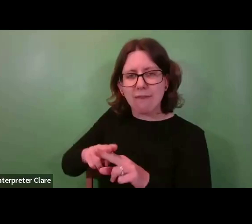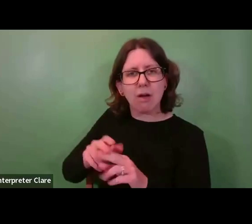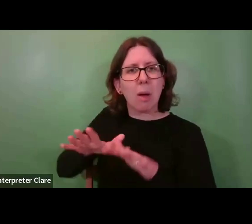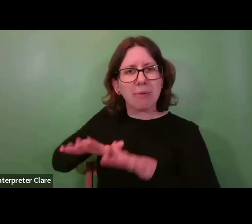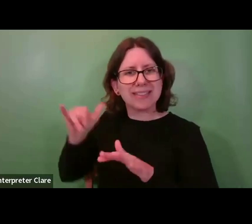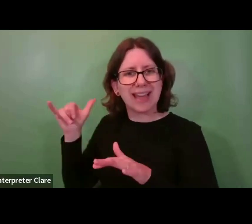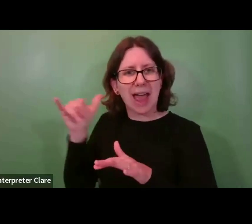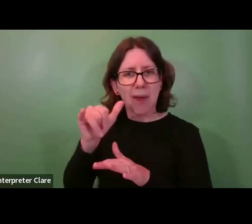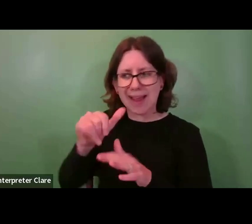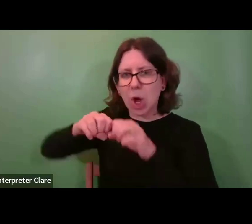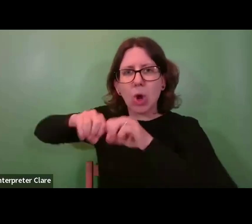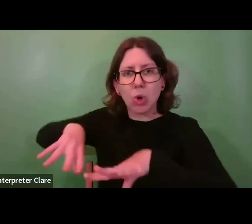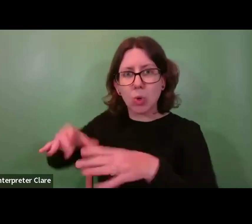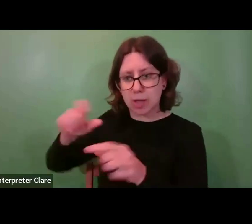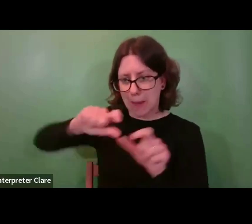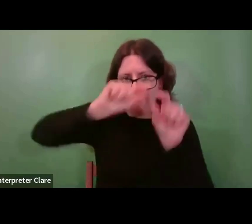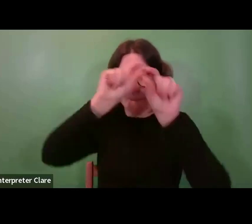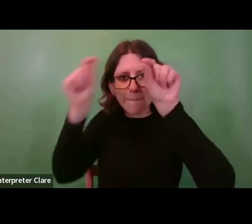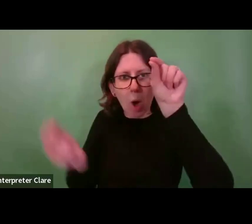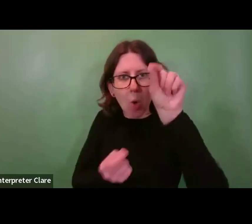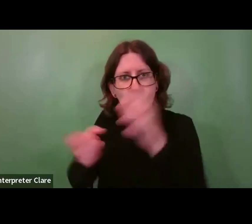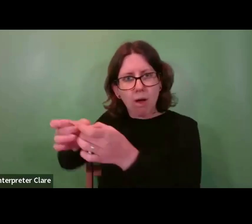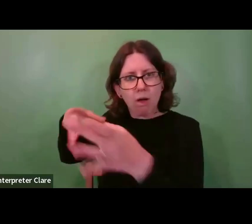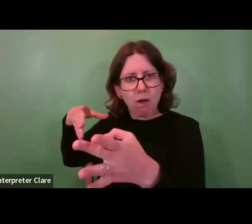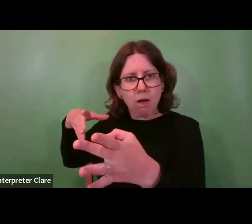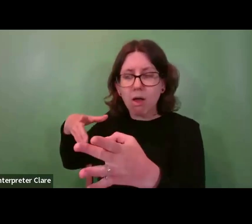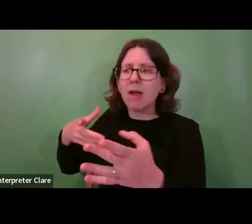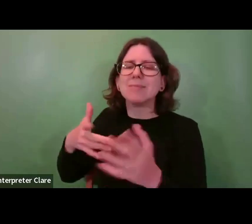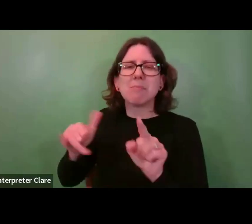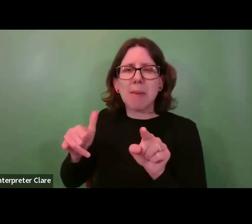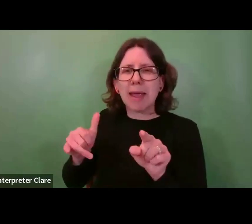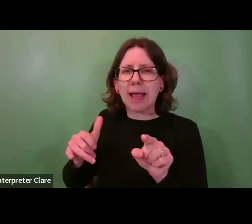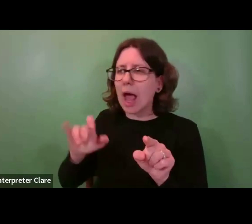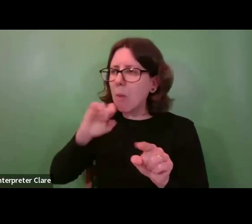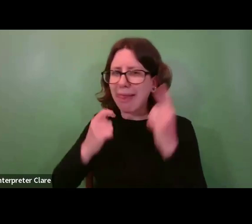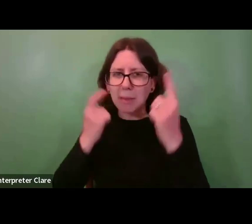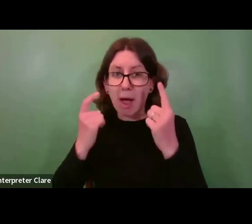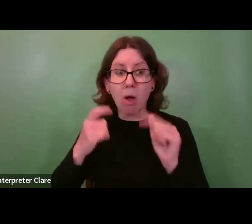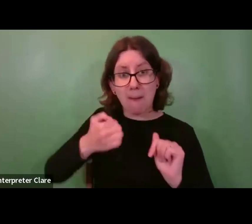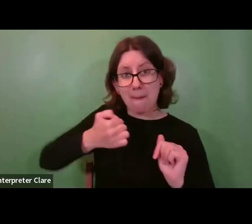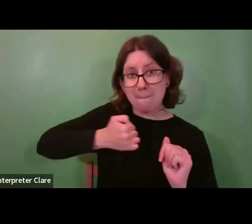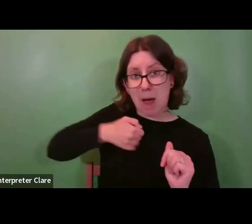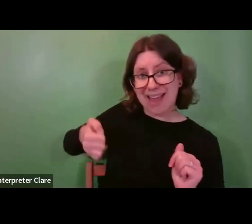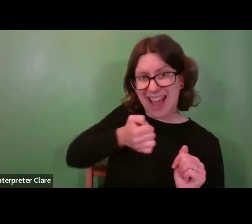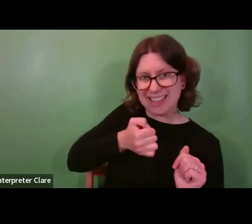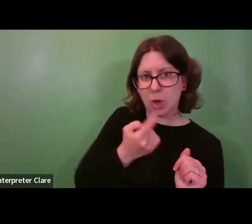if I put one of my bows in my case and one of my bows in my friend's case, then hopefully one of those